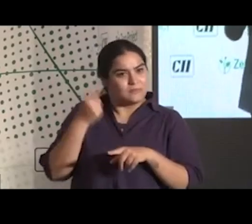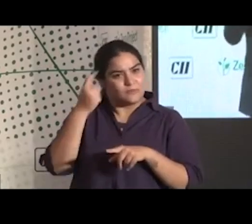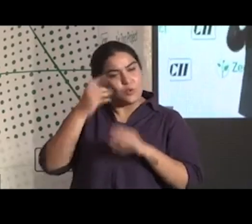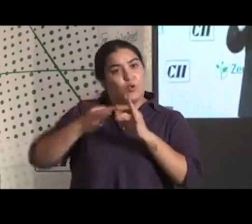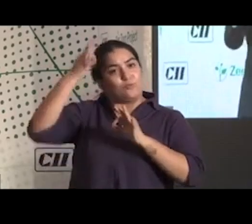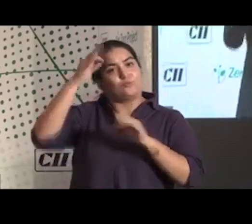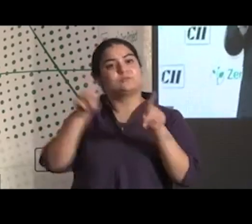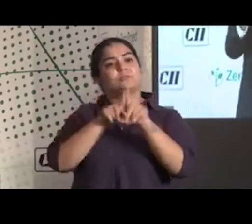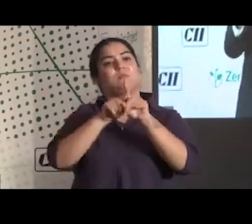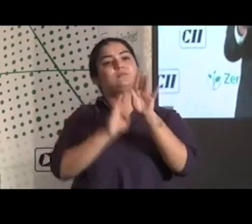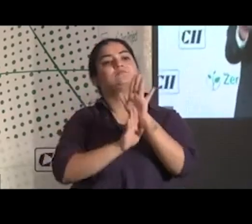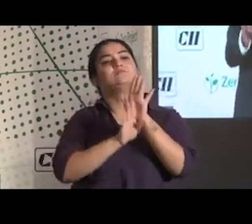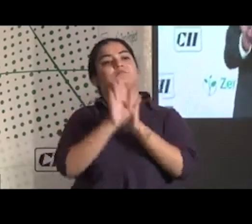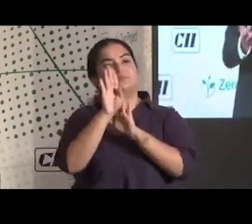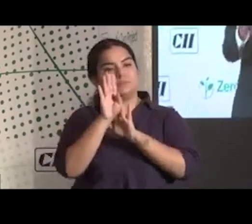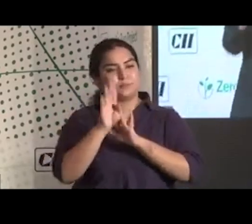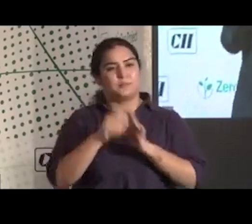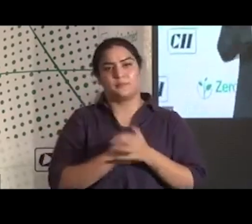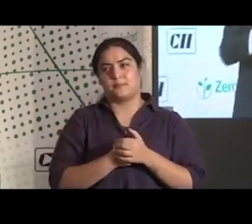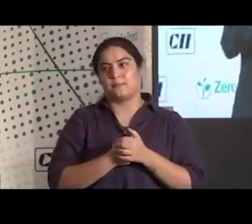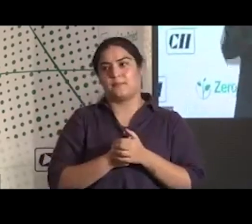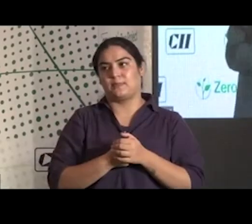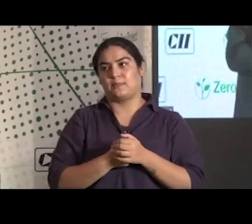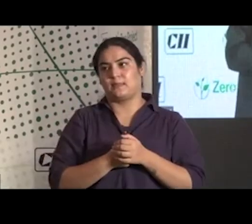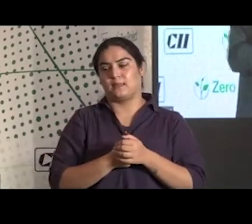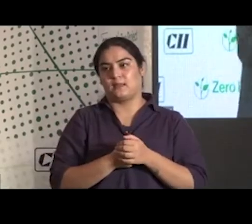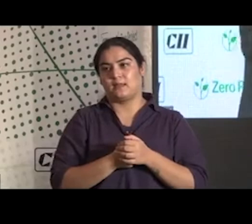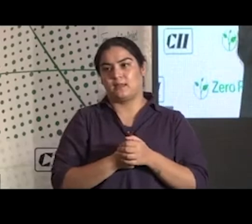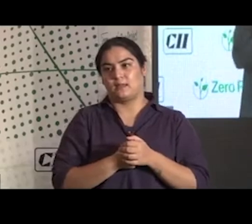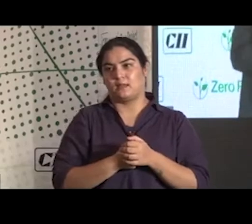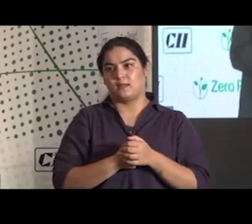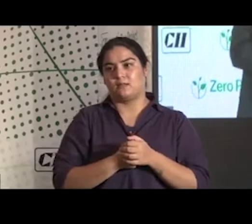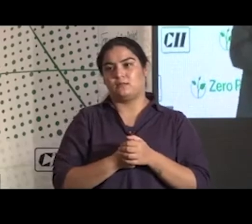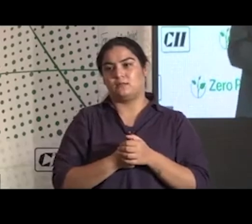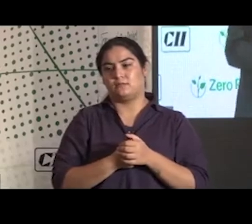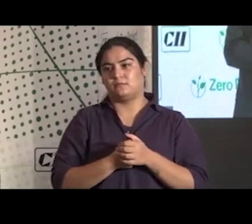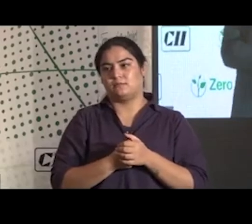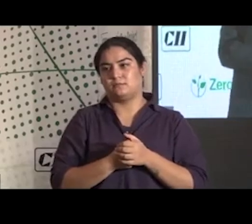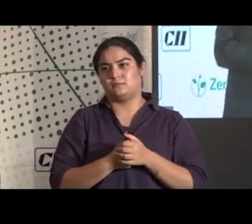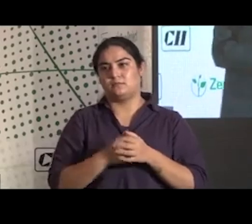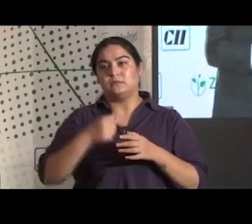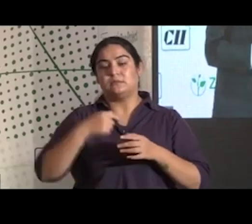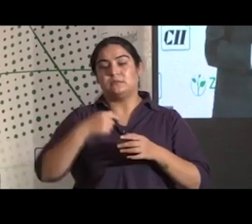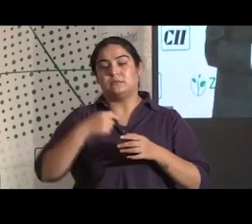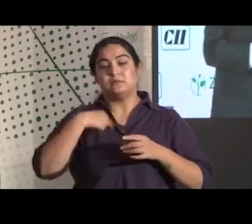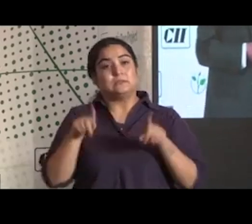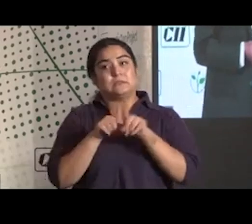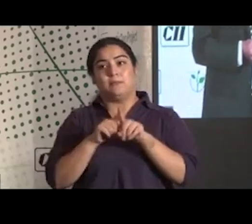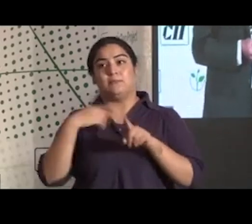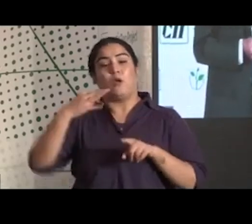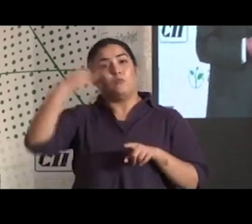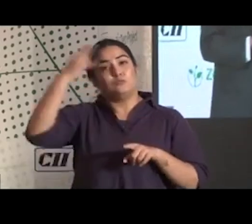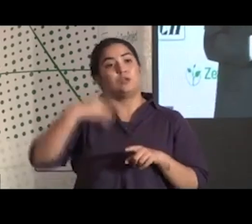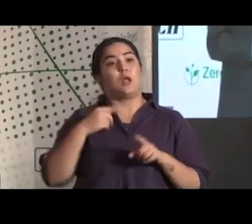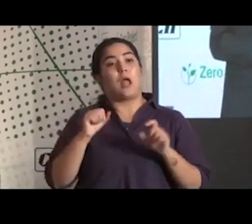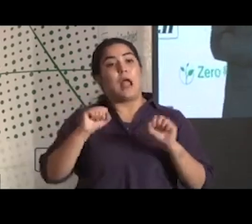to understand everything, to get this positive vibes. But what we can do is you that we are here